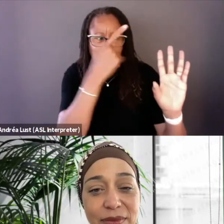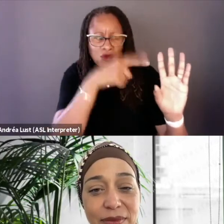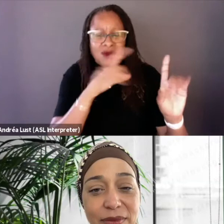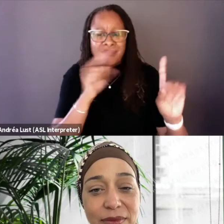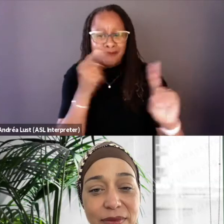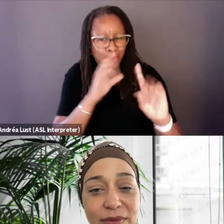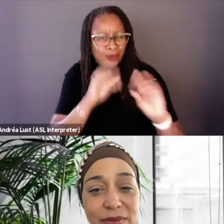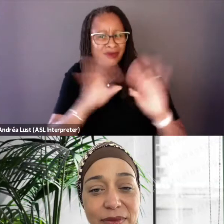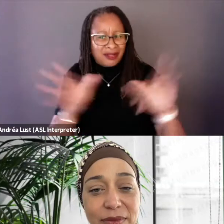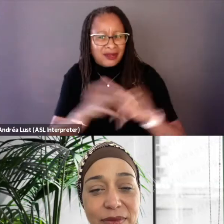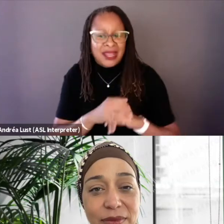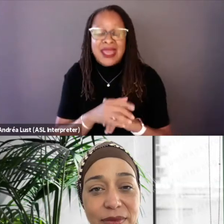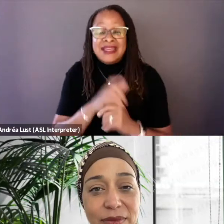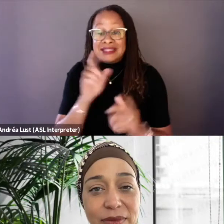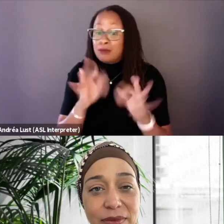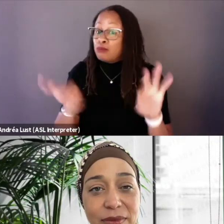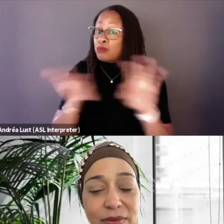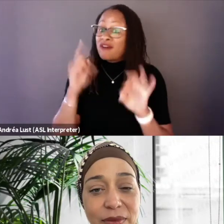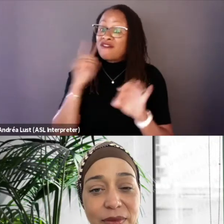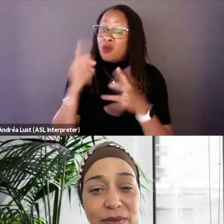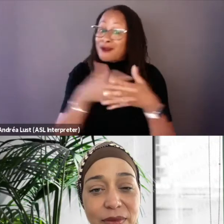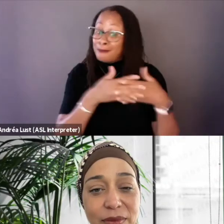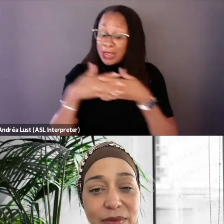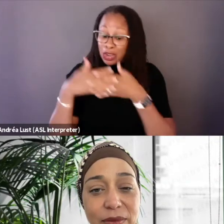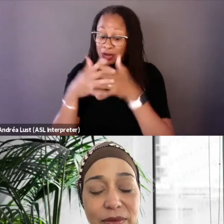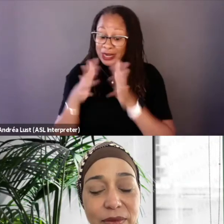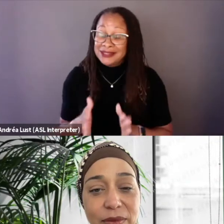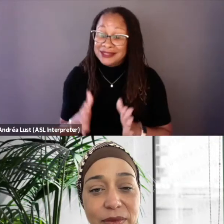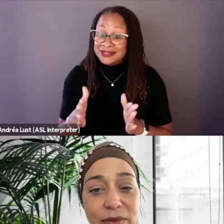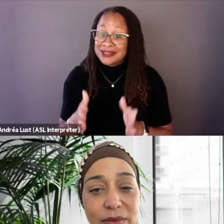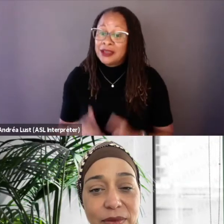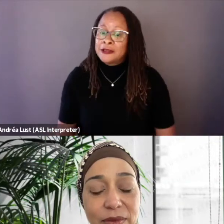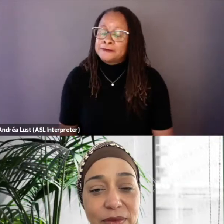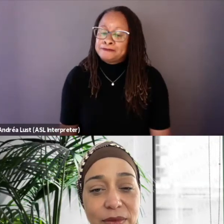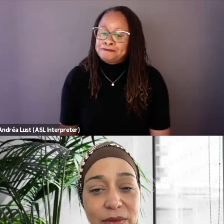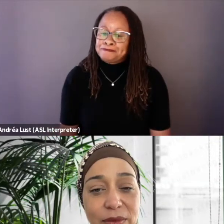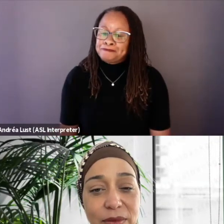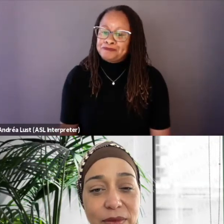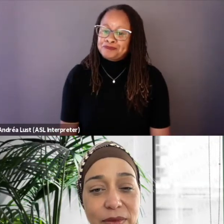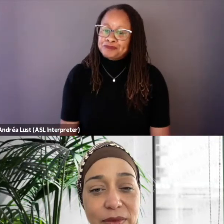especially white Americans, is just because we're showing you history